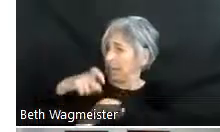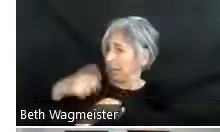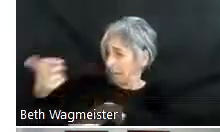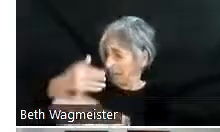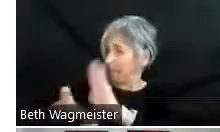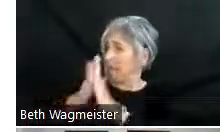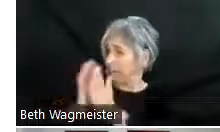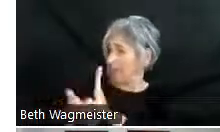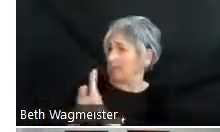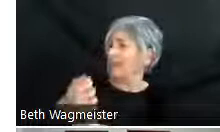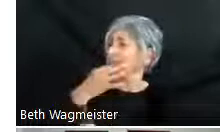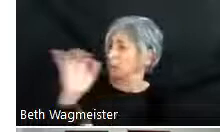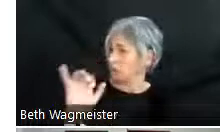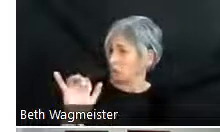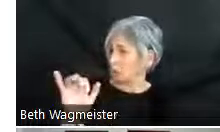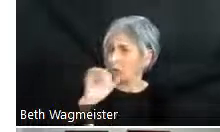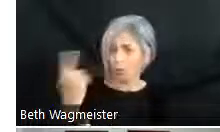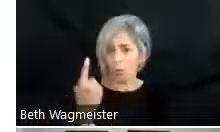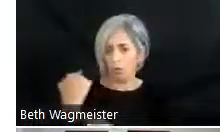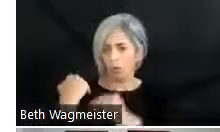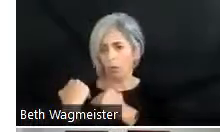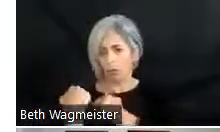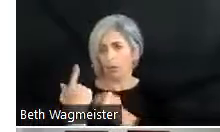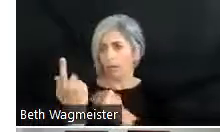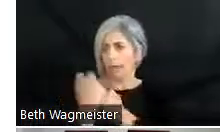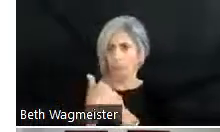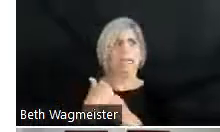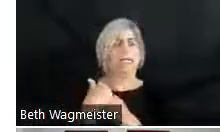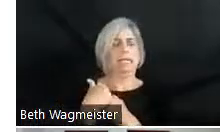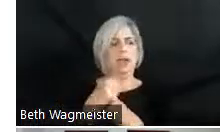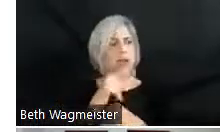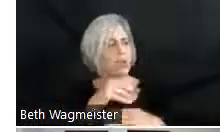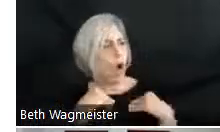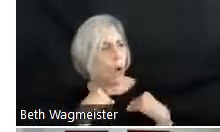as well, so you don't always have to come to me. Who really owns accessibility here